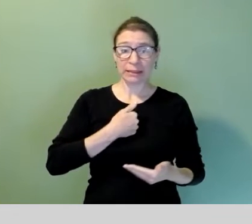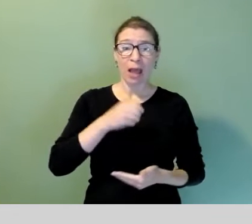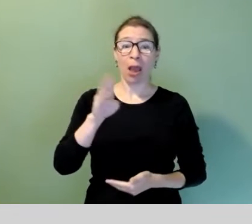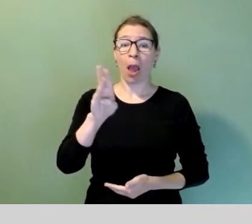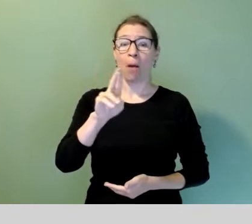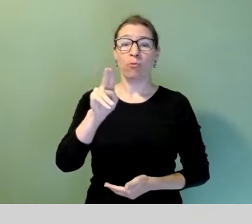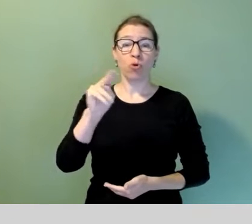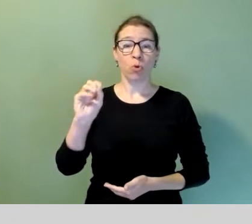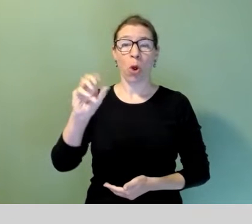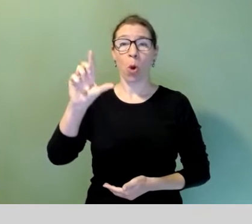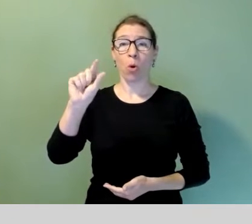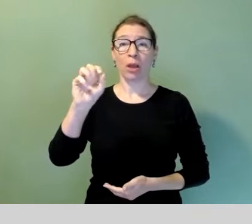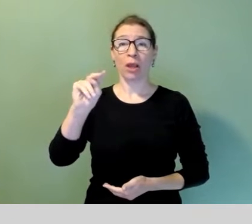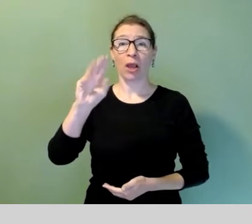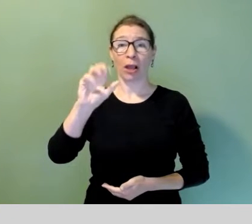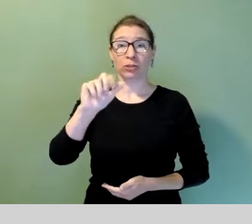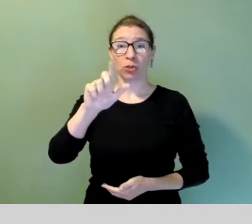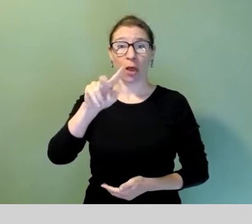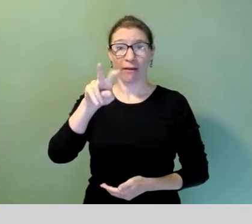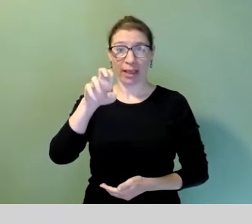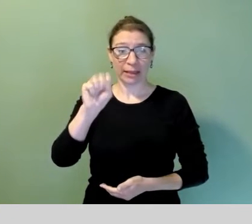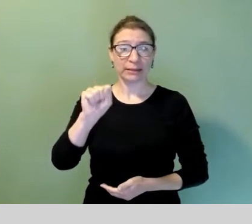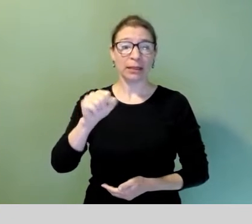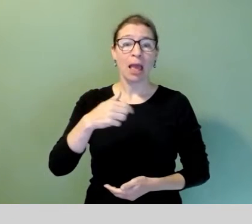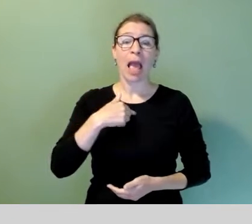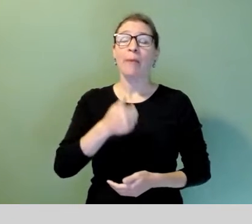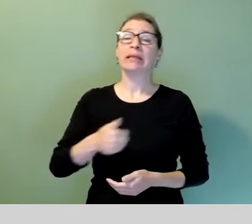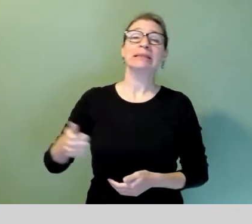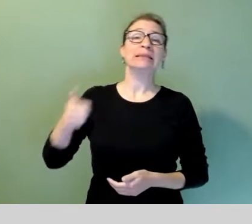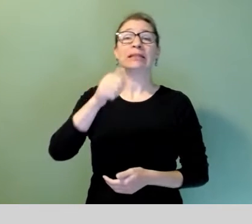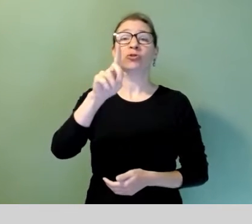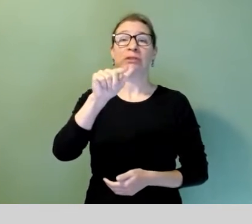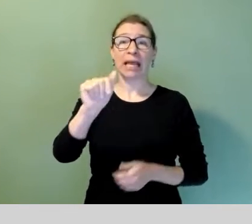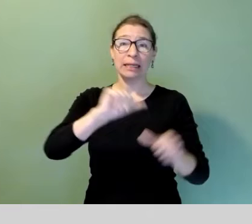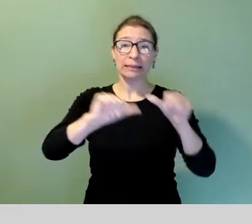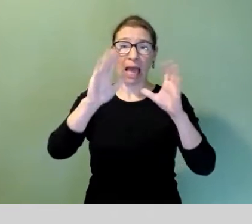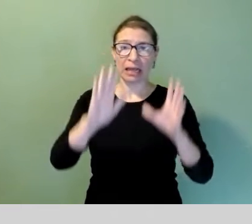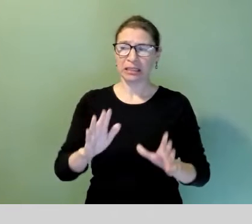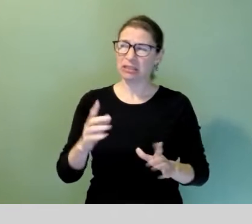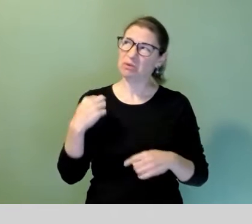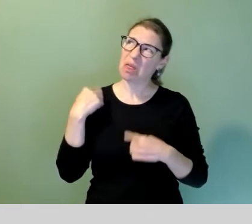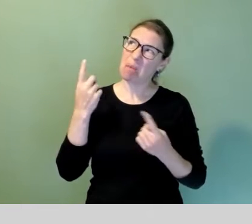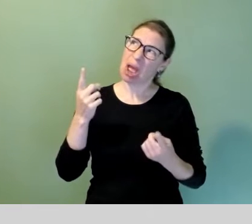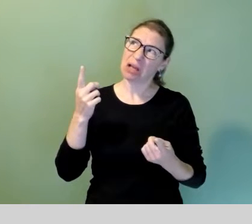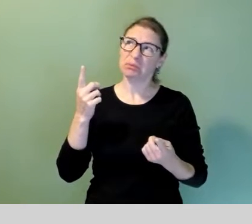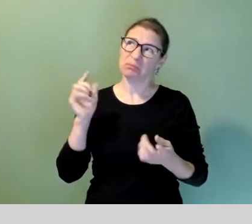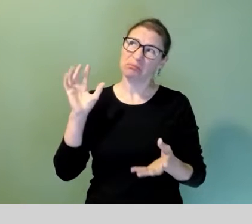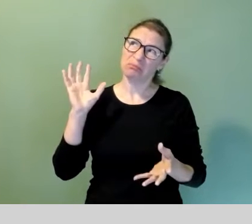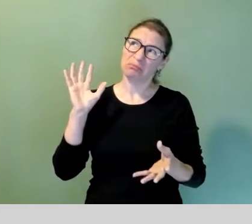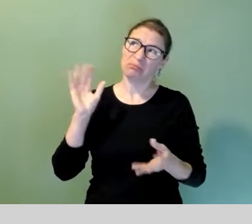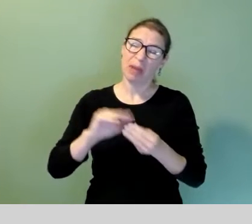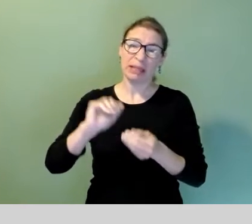My name is Bruno Goncalves and I'm a Senior Data Scientist that for the past 10 or so years,